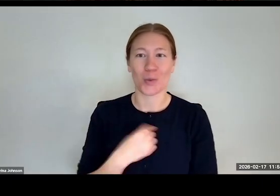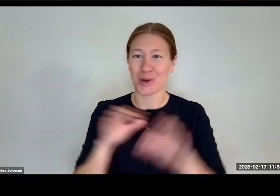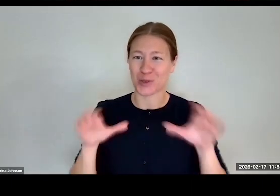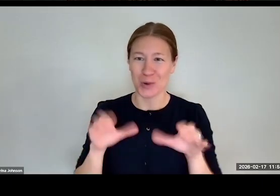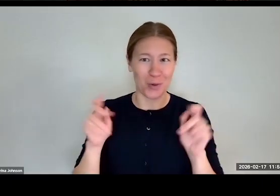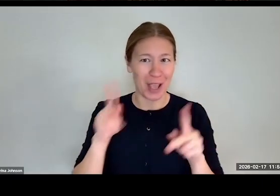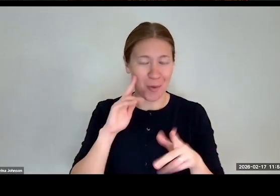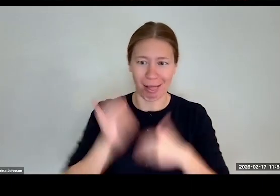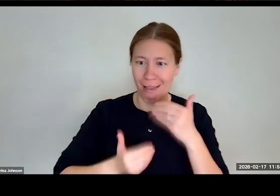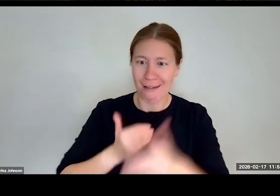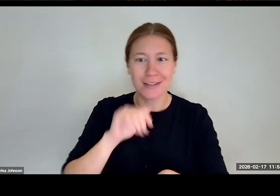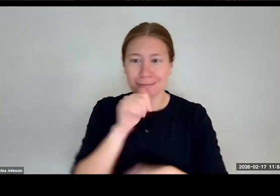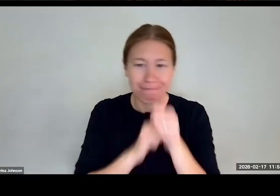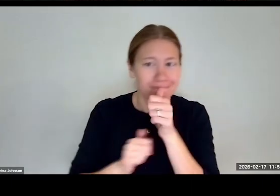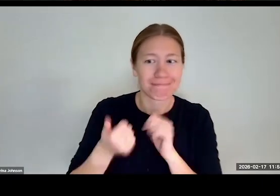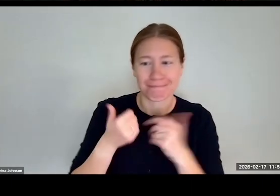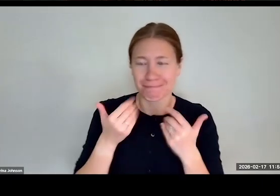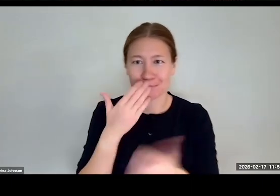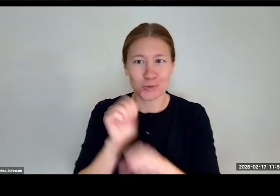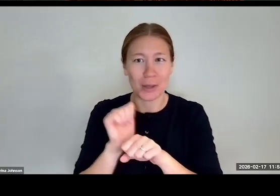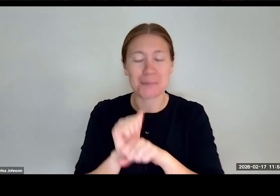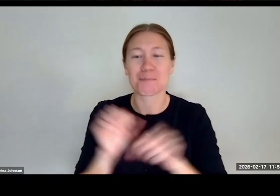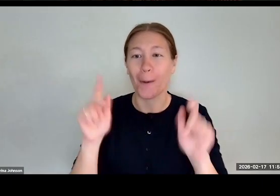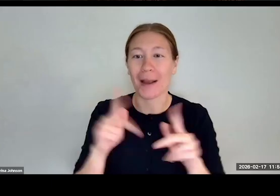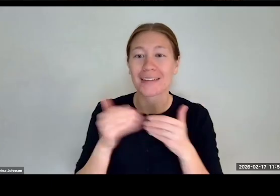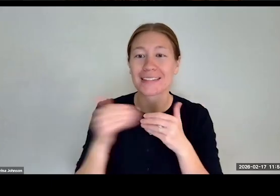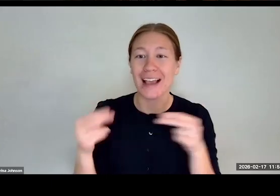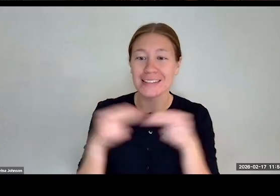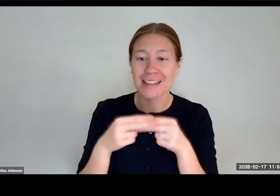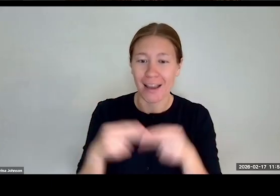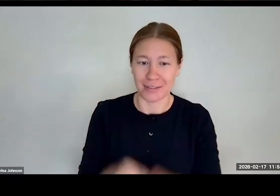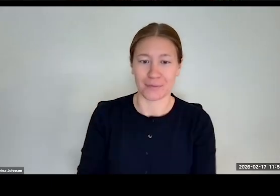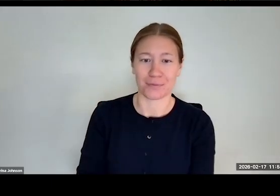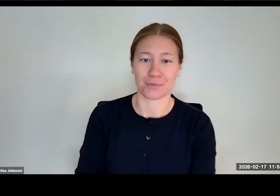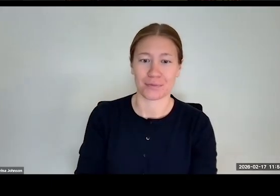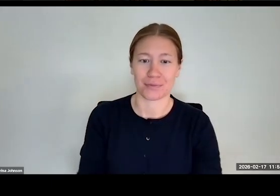Okay, so on this next slide we have to work with images.